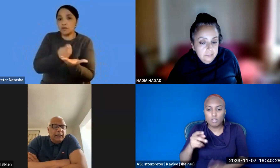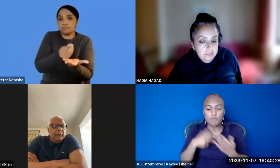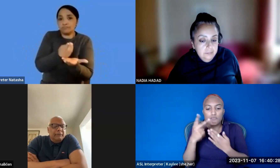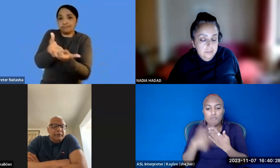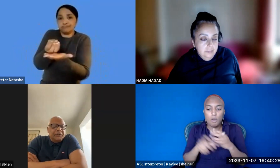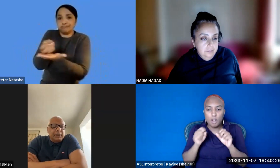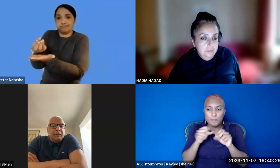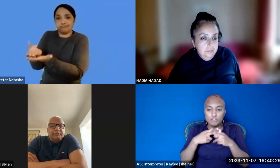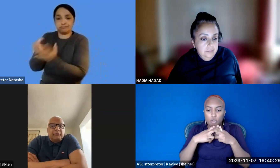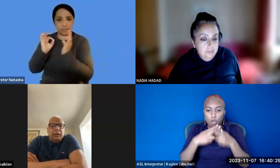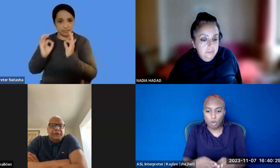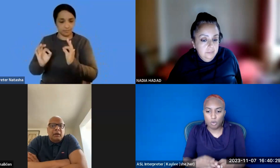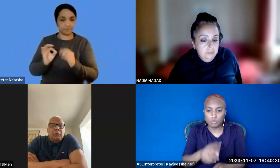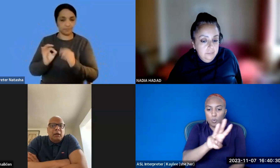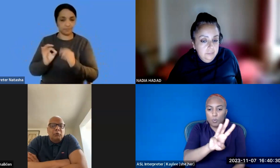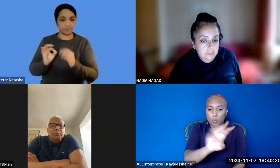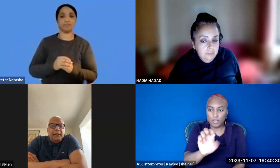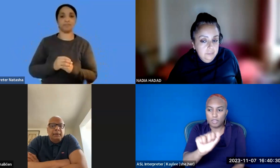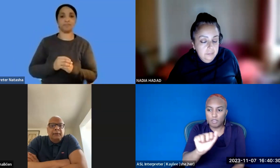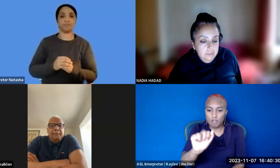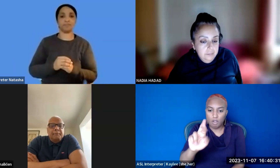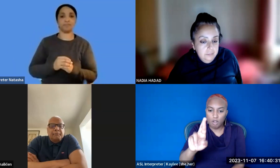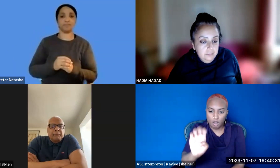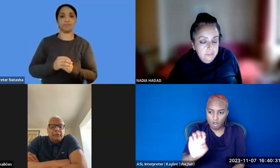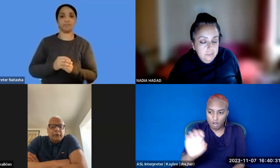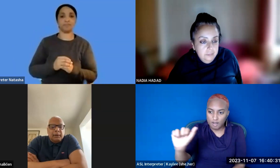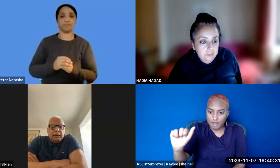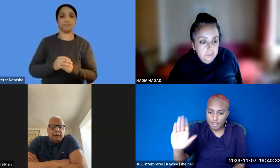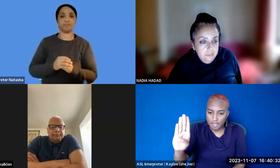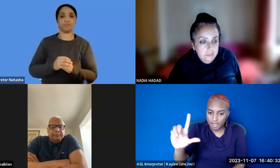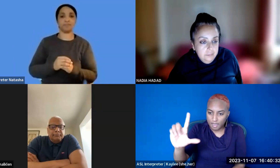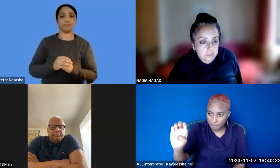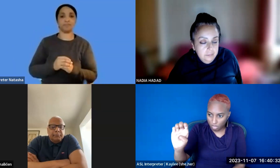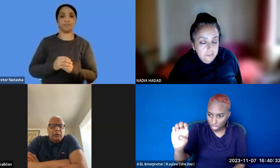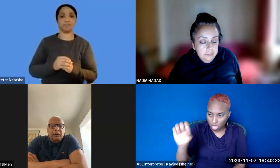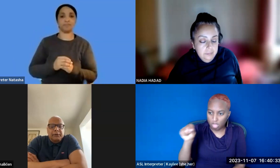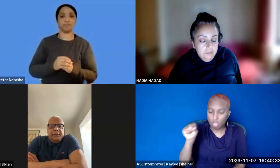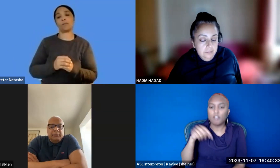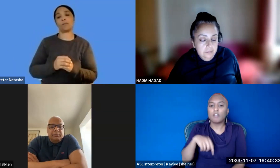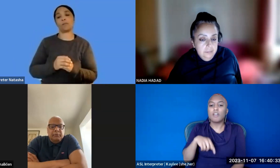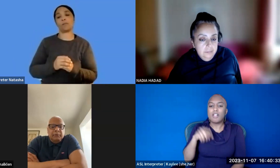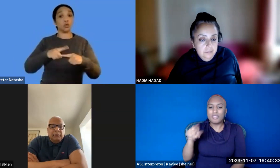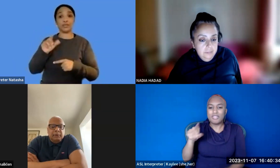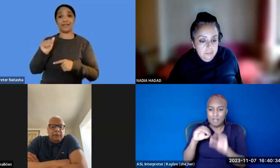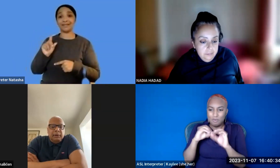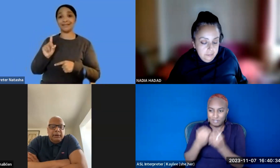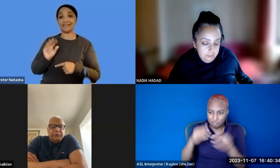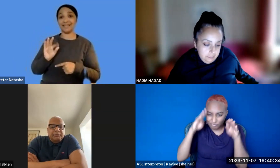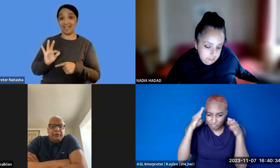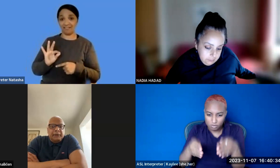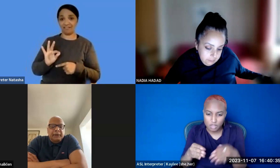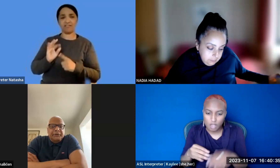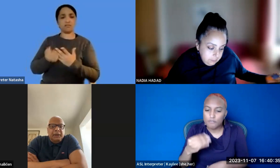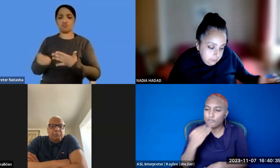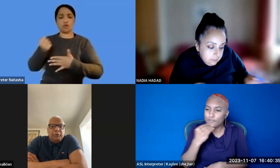ADF itself has... Our main priority is to fight the extreme poverty